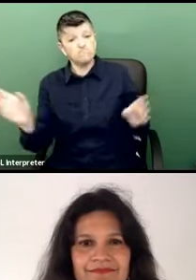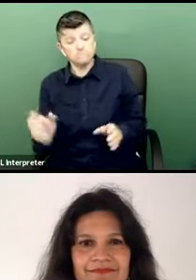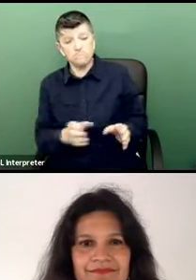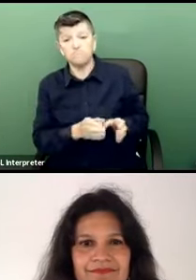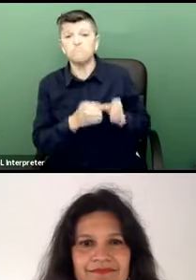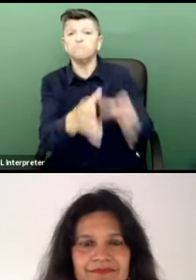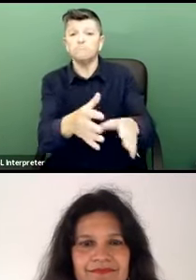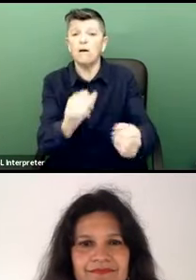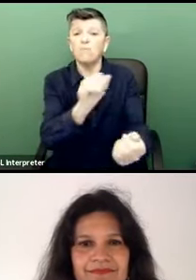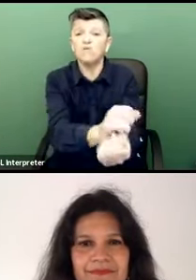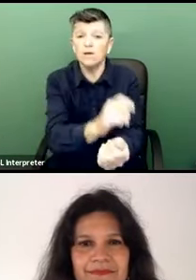have moved hay puss